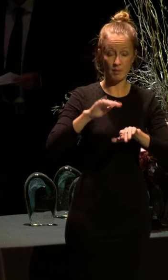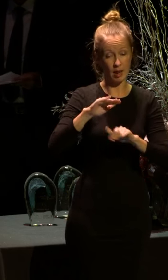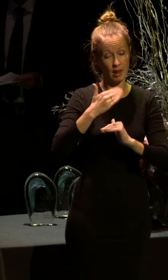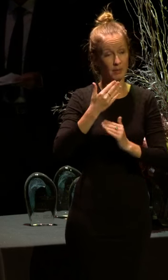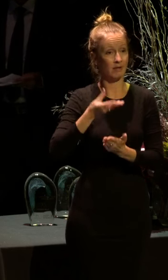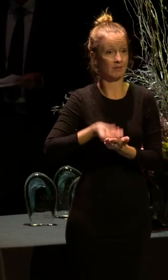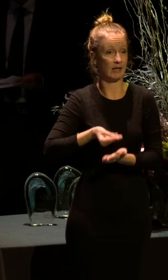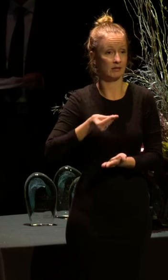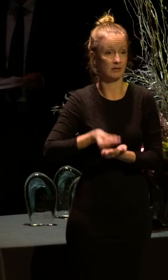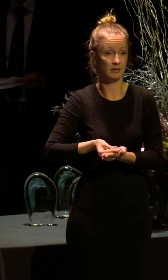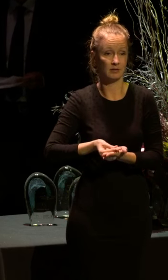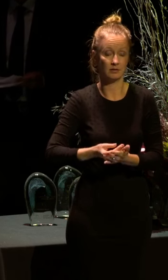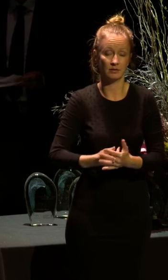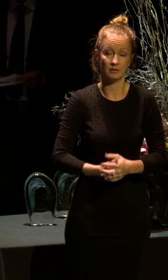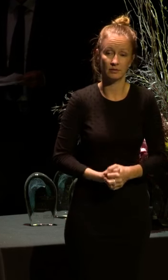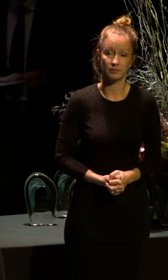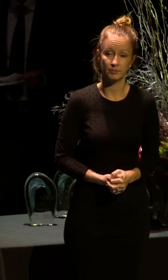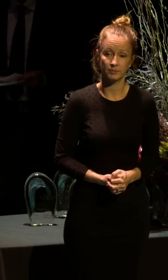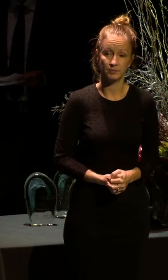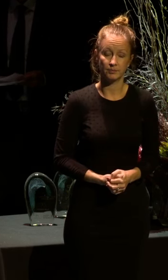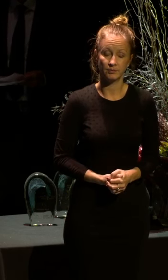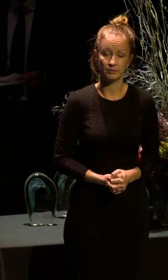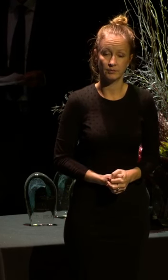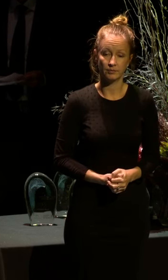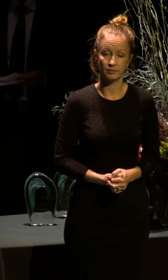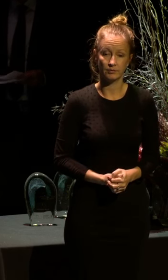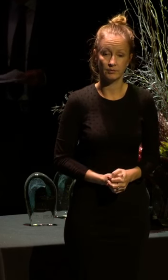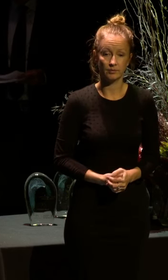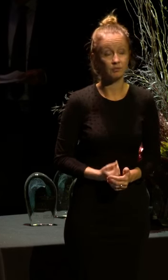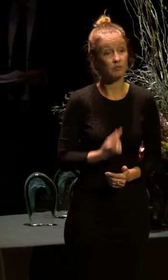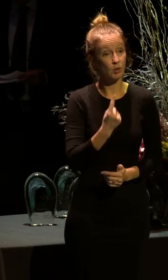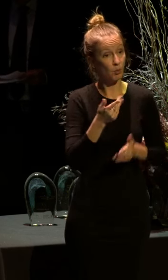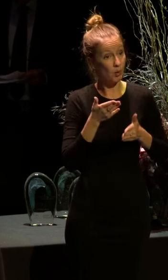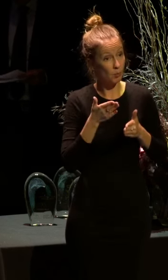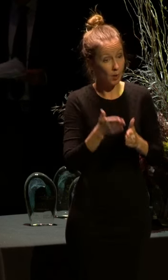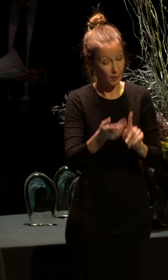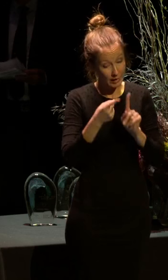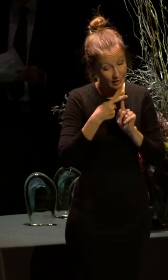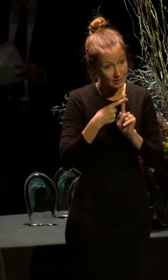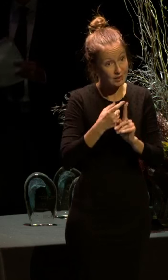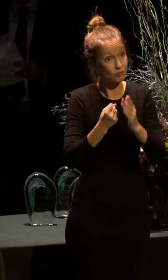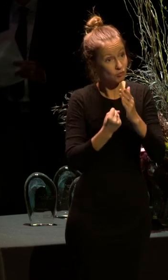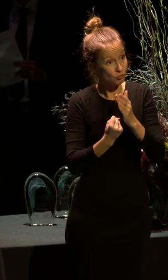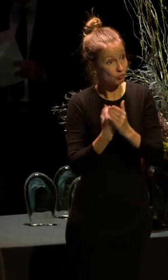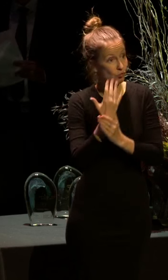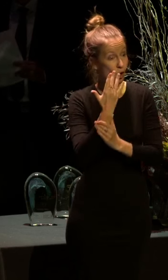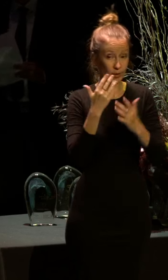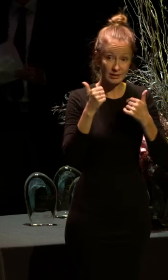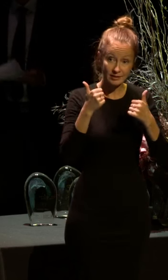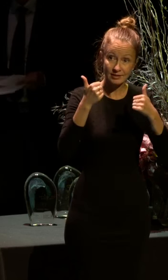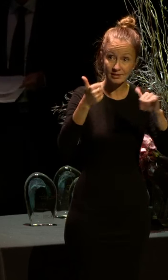..so one way we can continue to grow as a successful society filled with creative